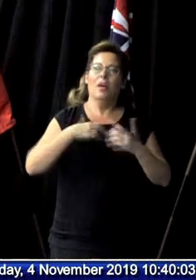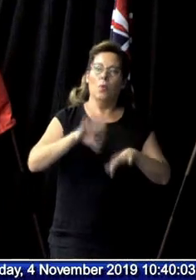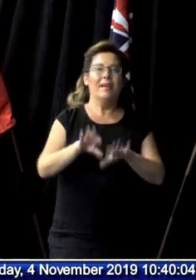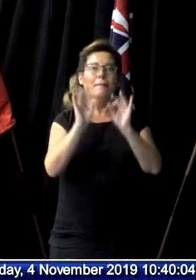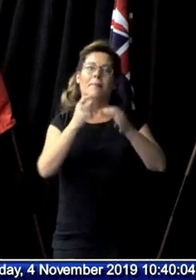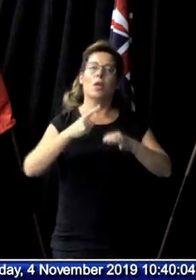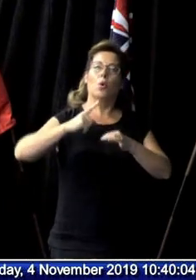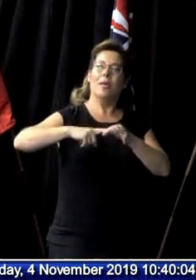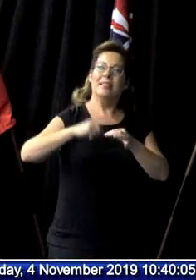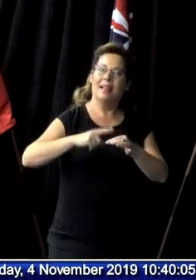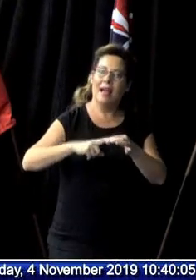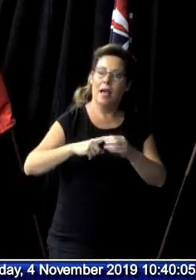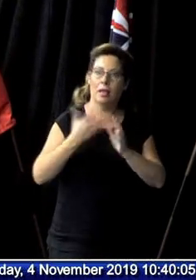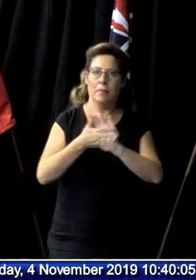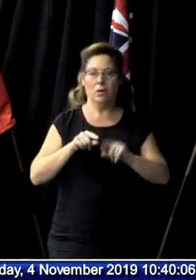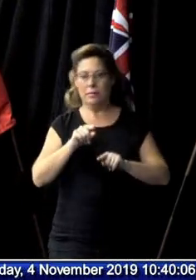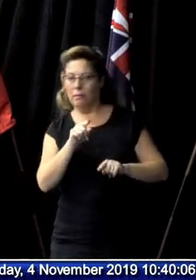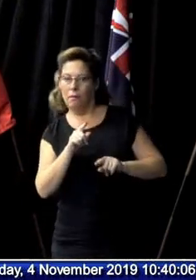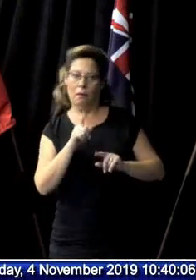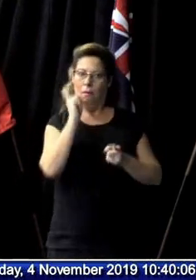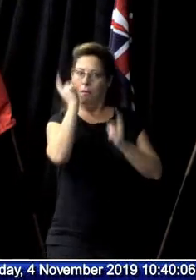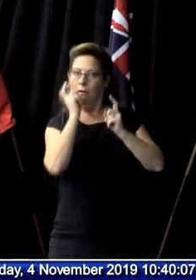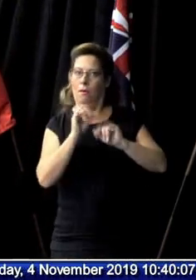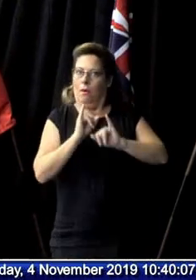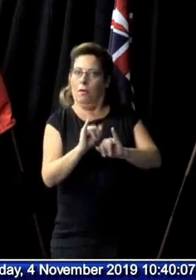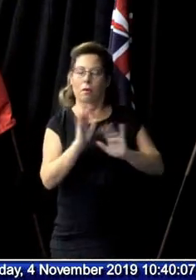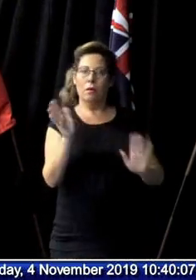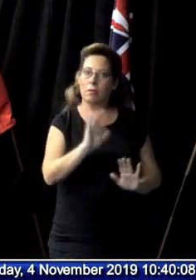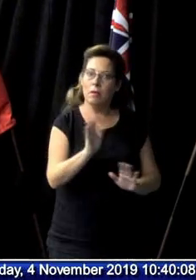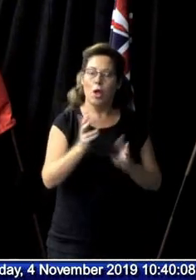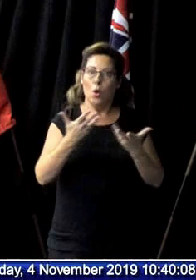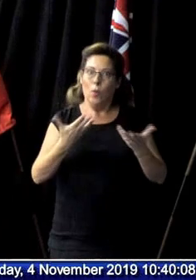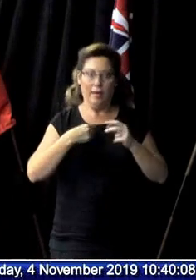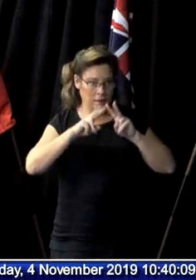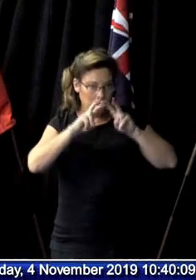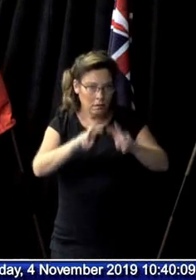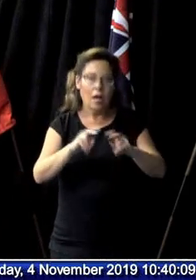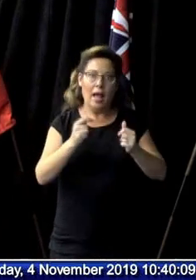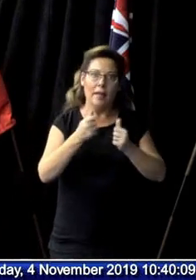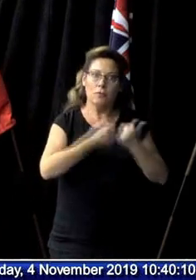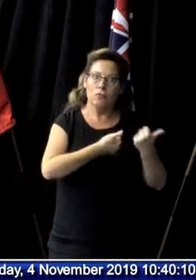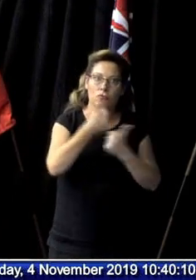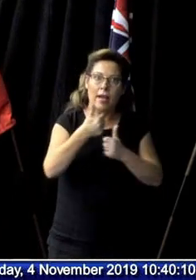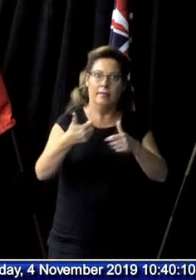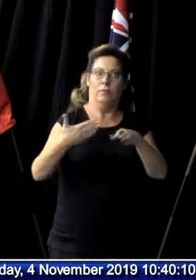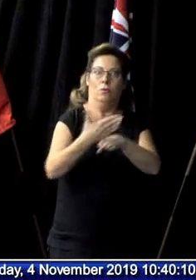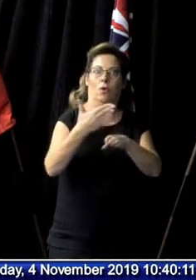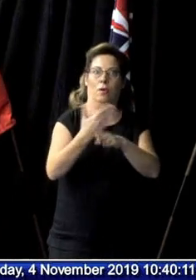On the contrary, one part of the inquiry will be whether the Queensland Department of Education’s Inclusive Education Policy